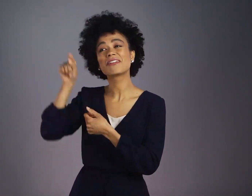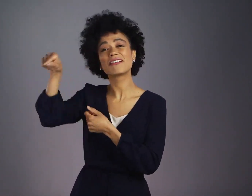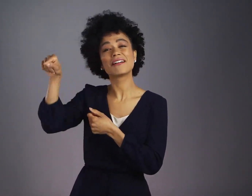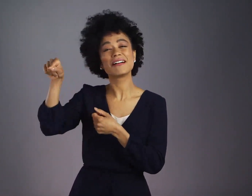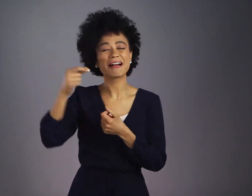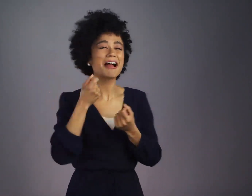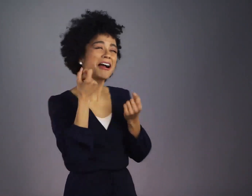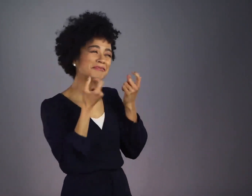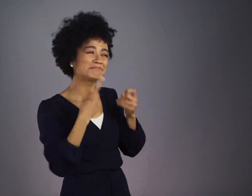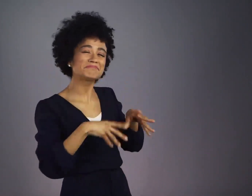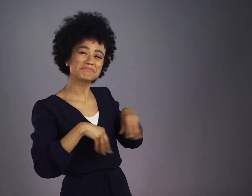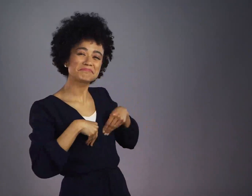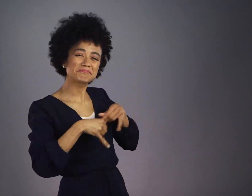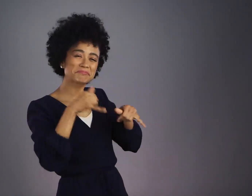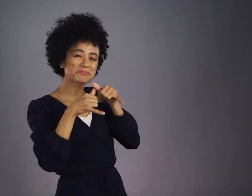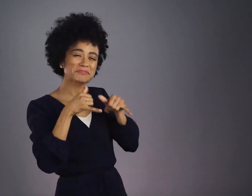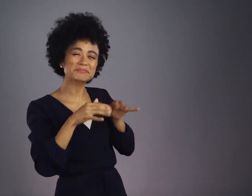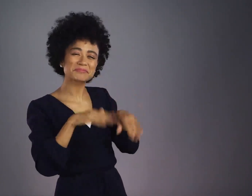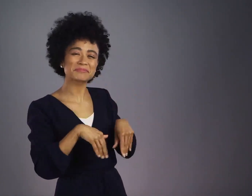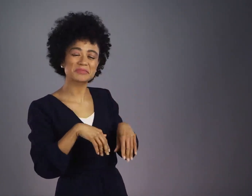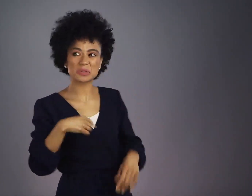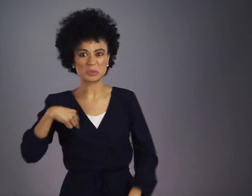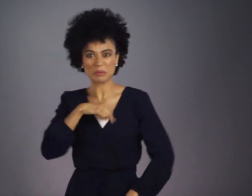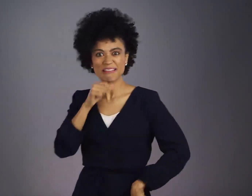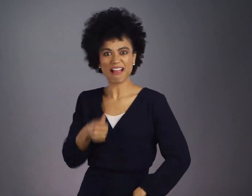how cruel to be told they understood our men as we did not!